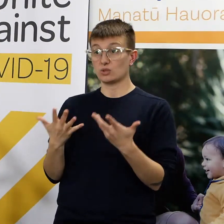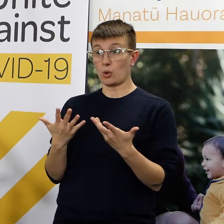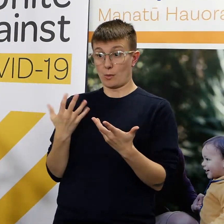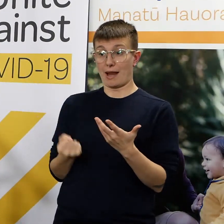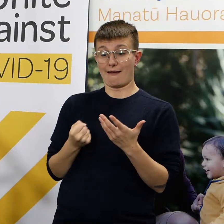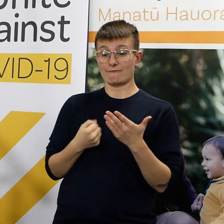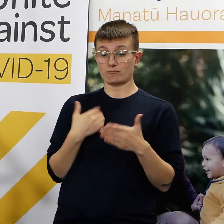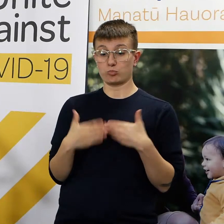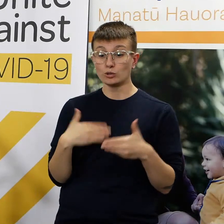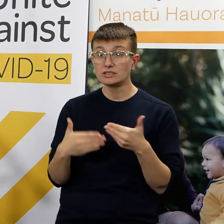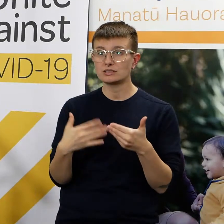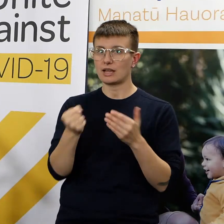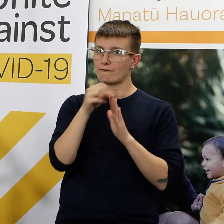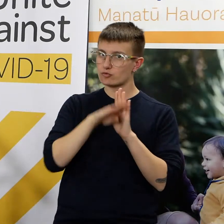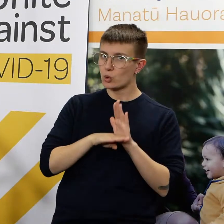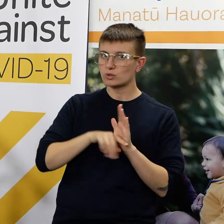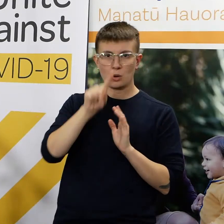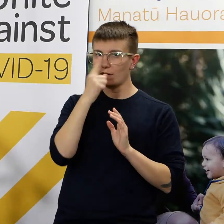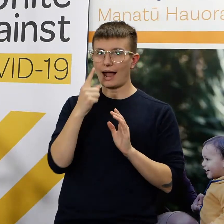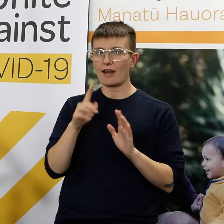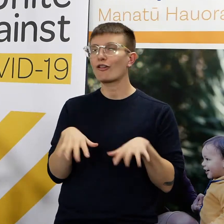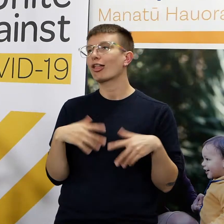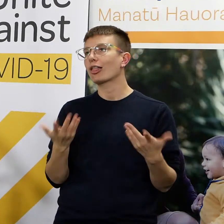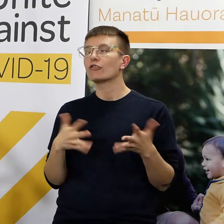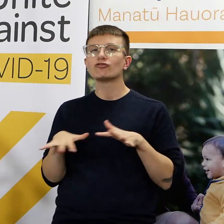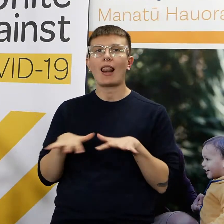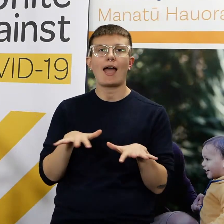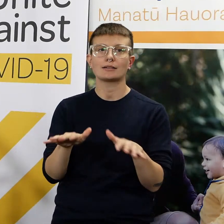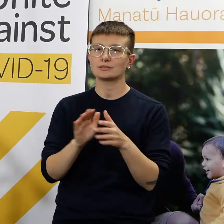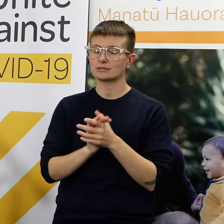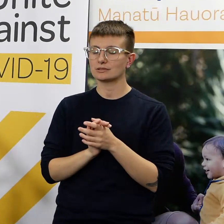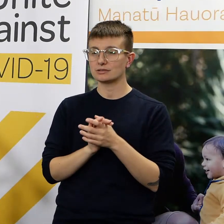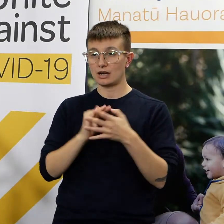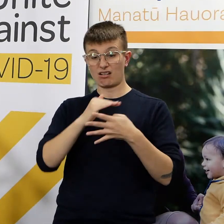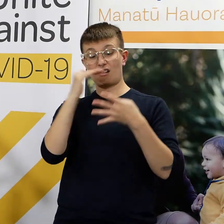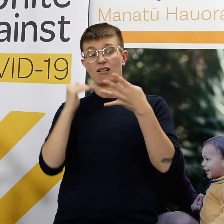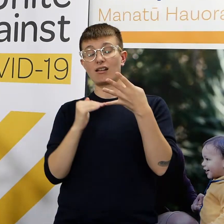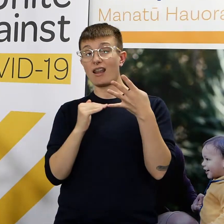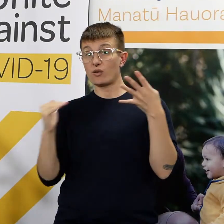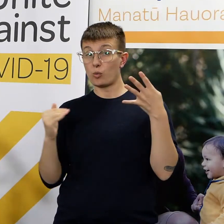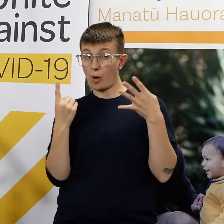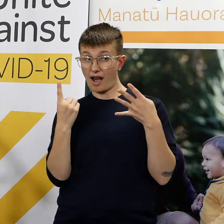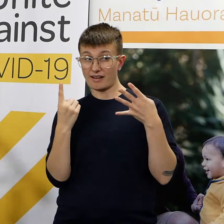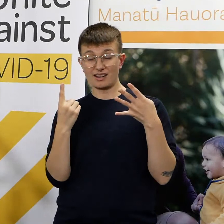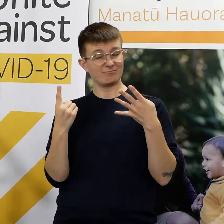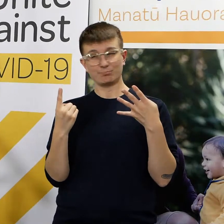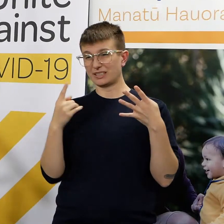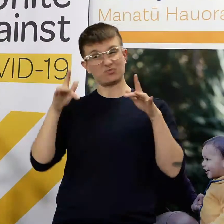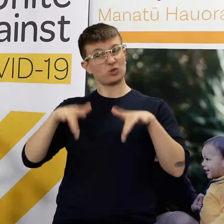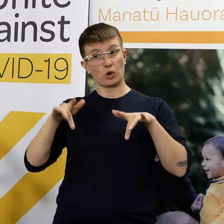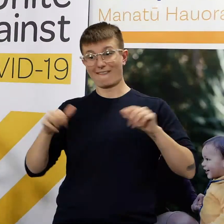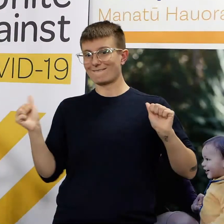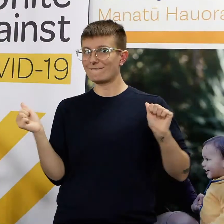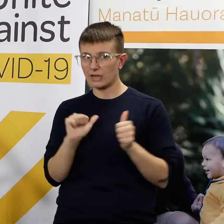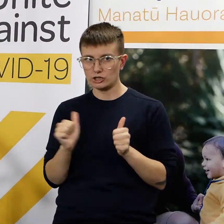We cannot afford to be complacent and even under a level one. We're not out of this yet. So there's a question down the back there.